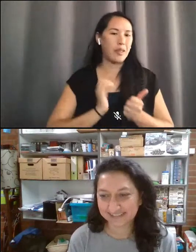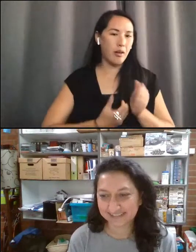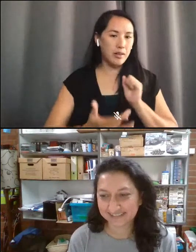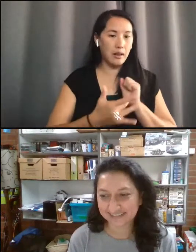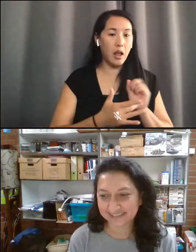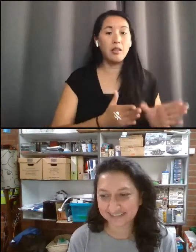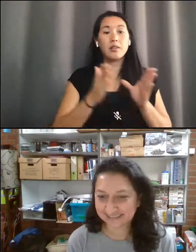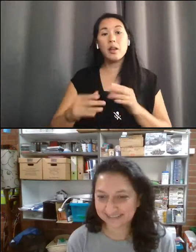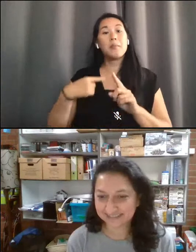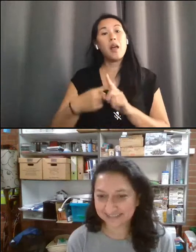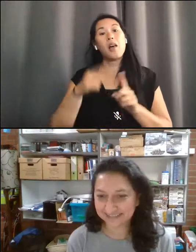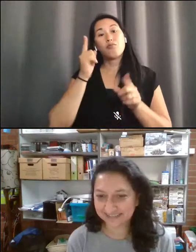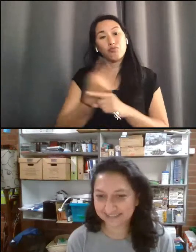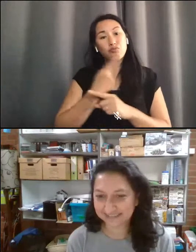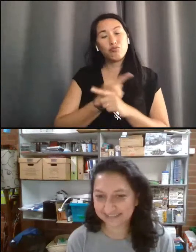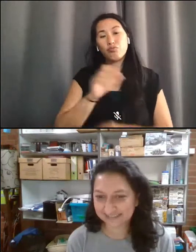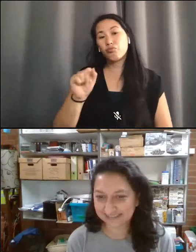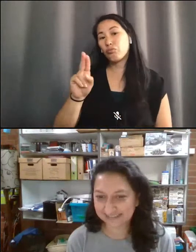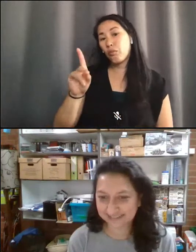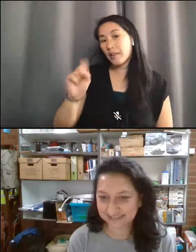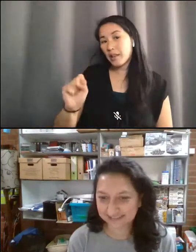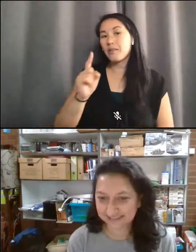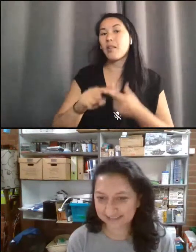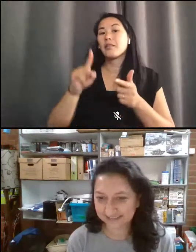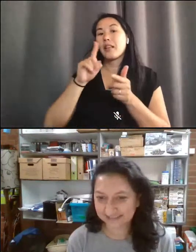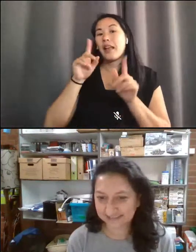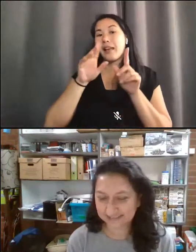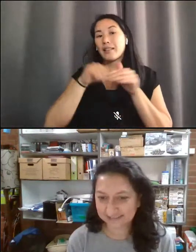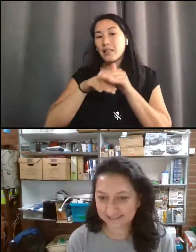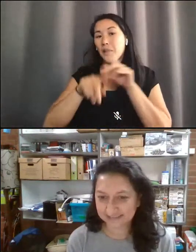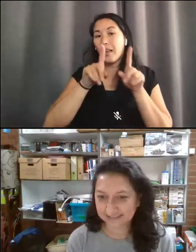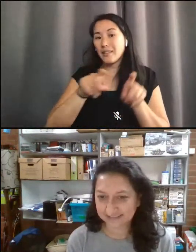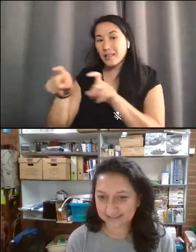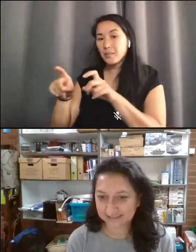regular audits and accessibility assessments and we will do task flow assessments with people with